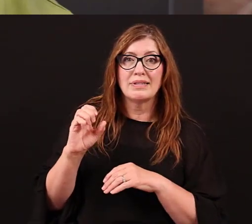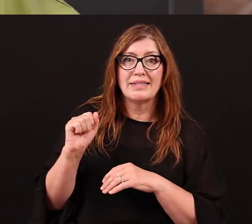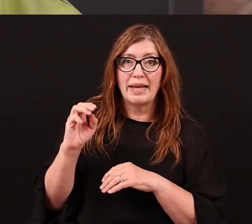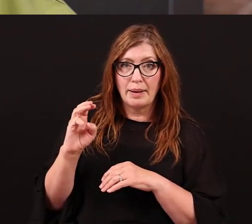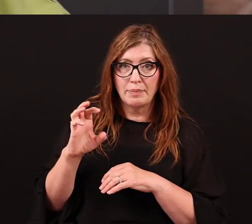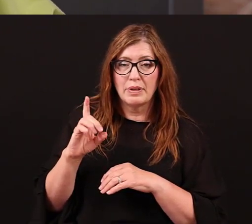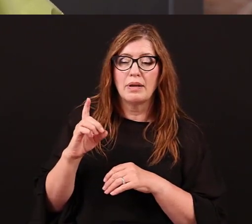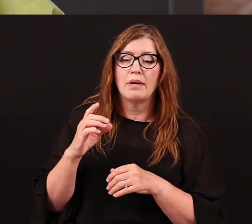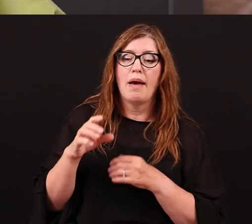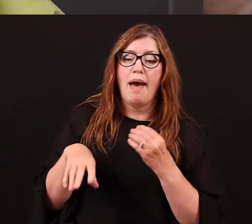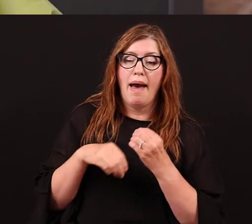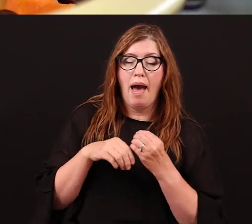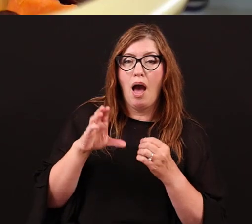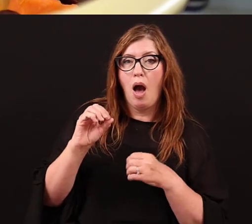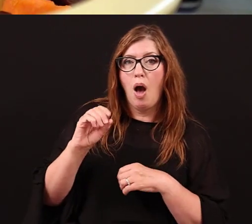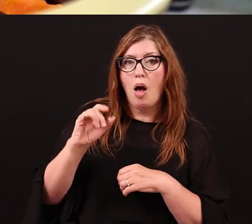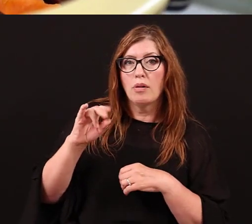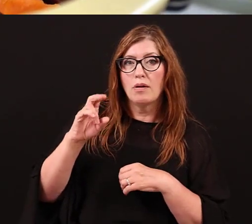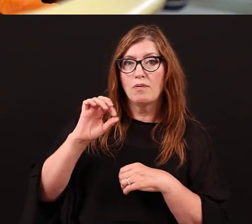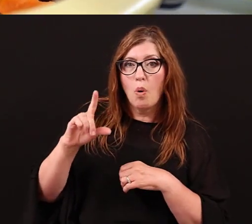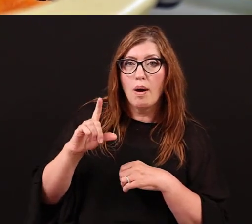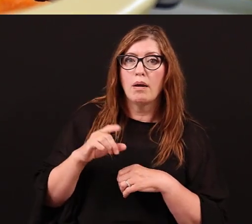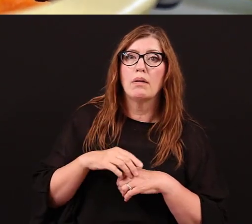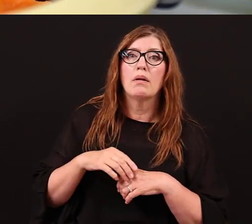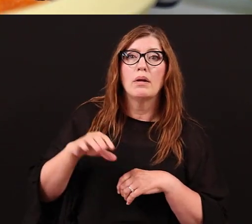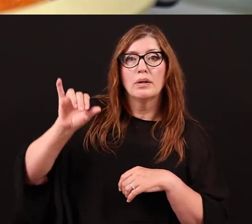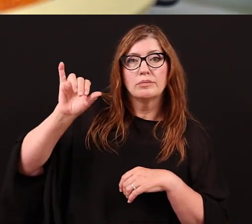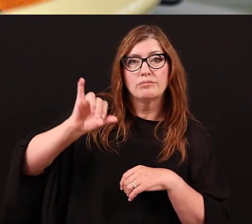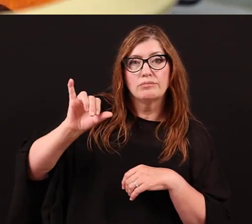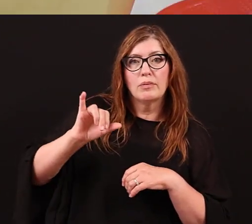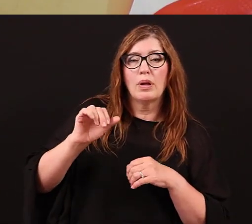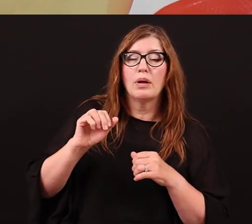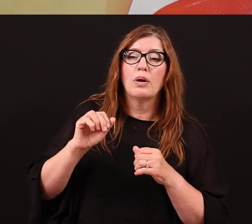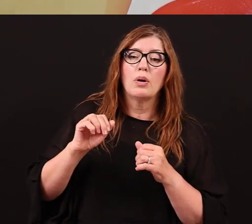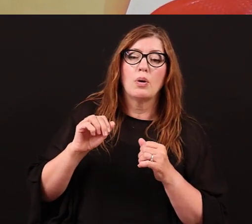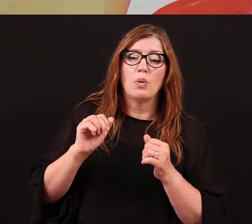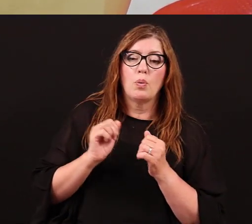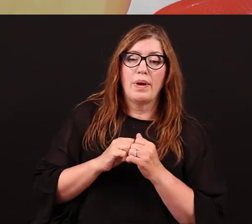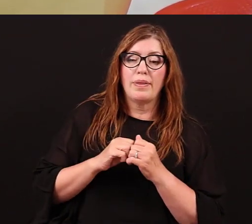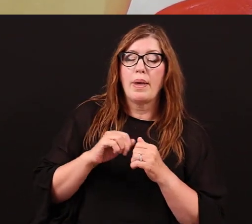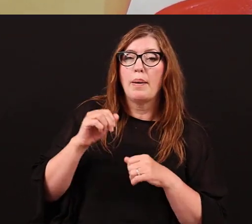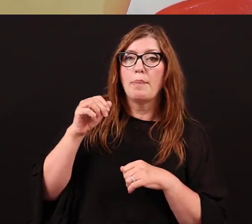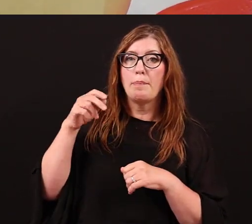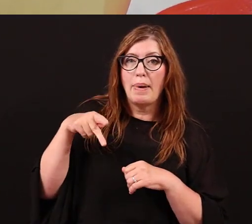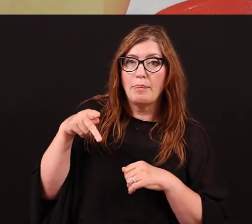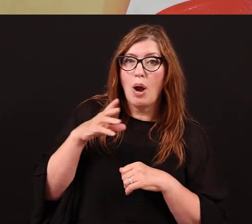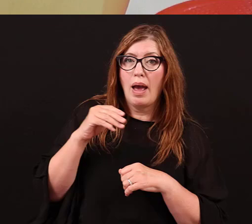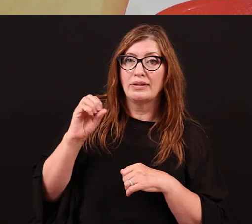then season with pepper and salt again. Not too much, and we're gonna mix this all together.